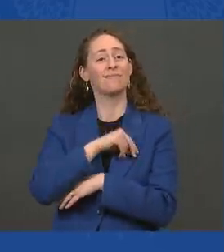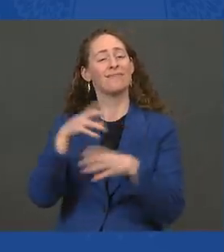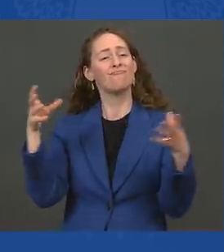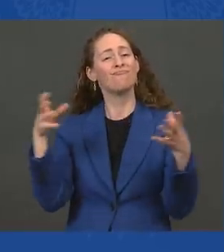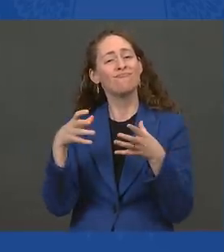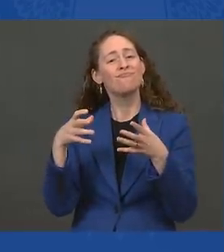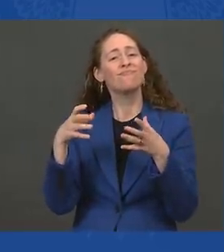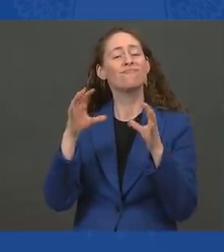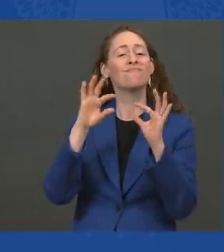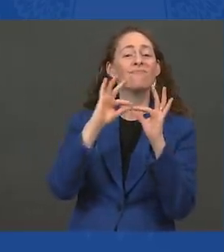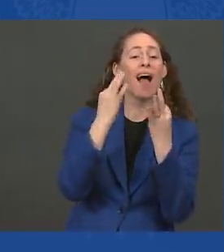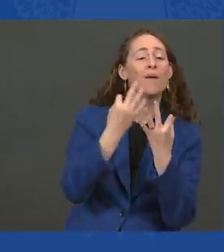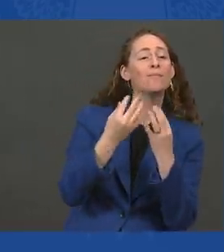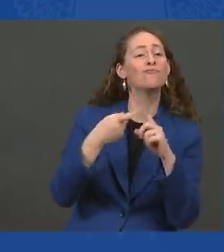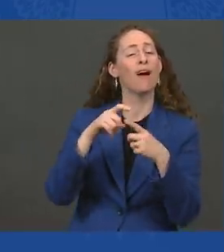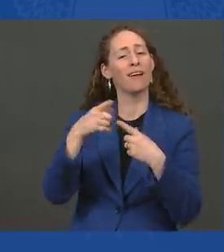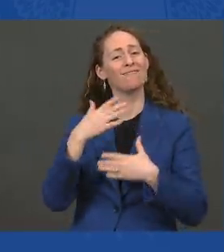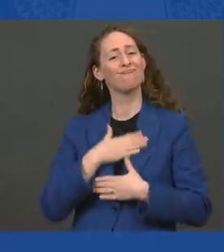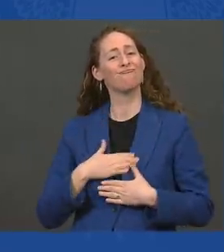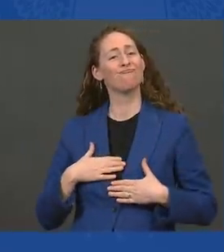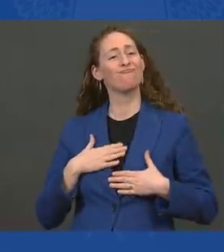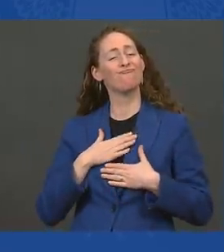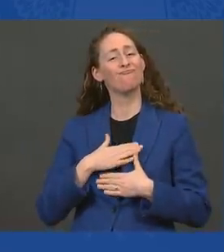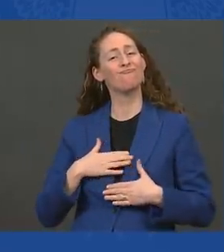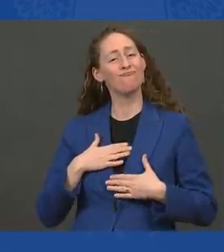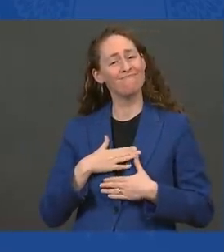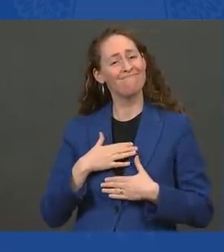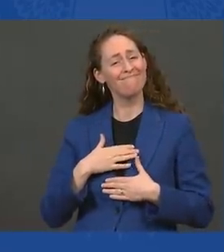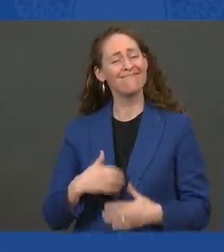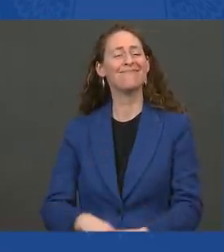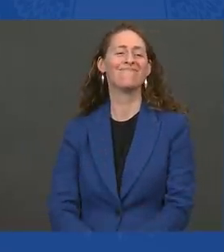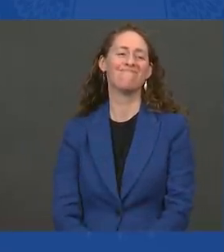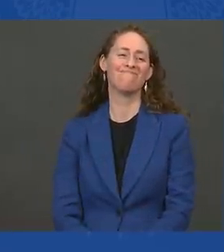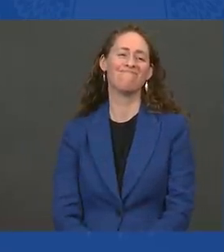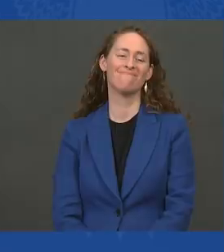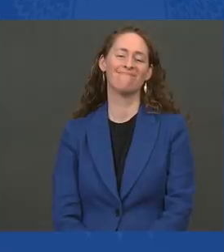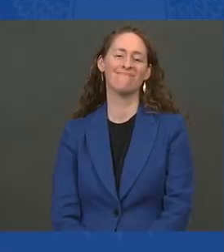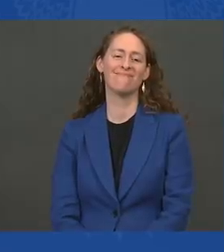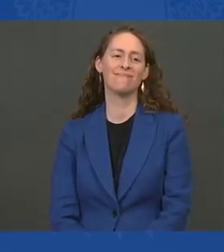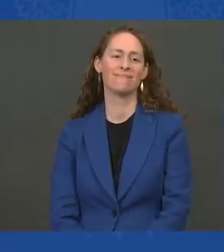And it was great to see so many families getting together